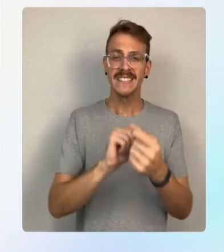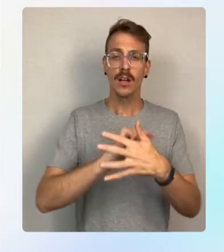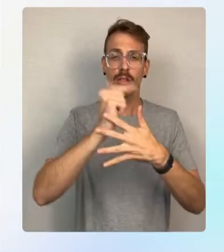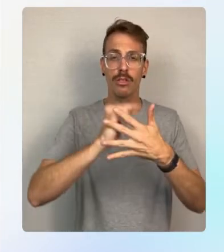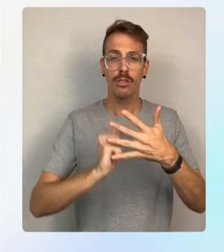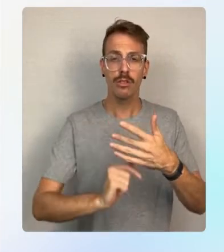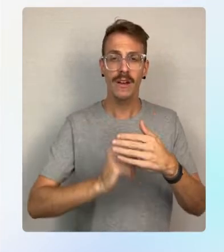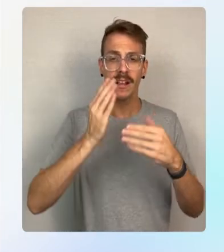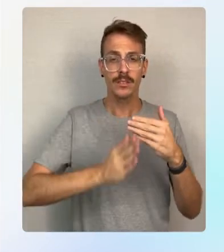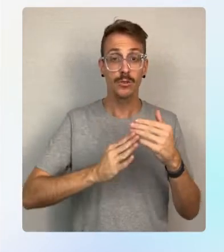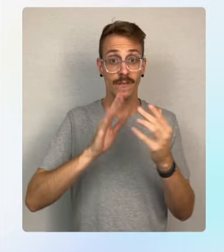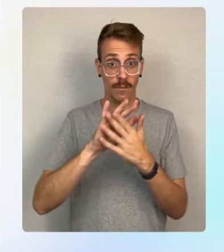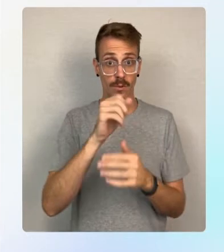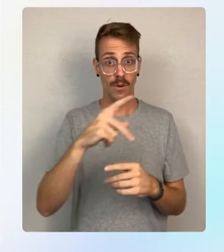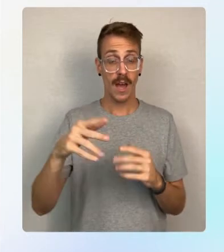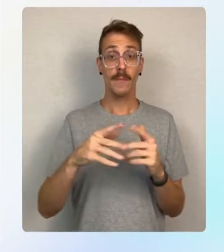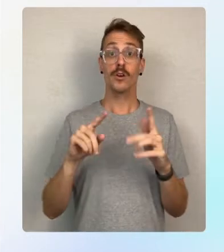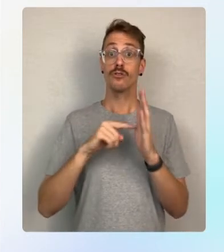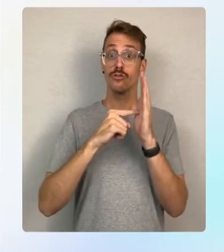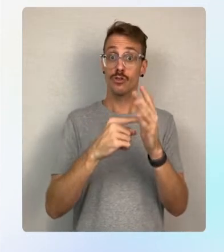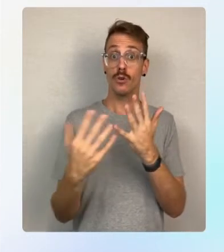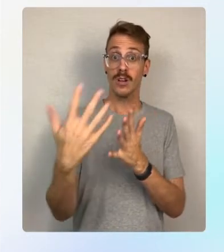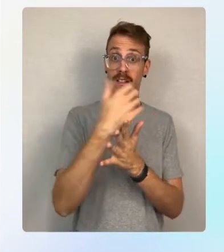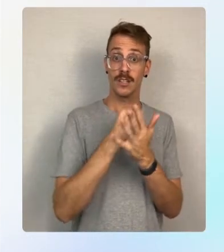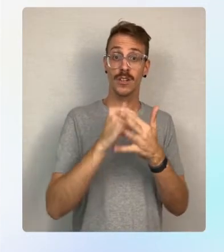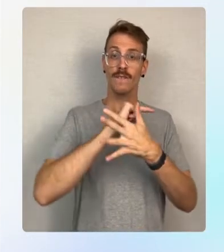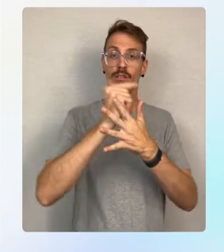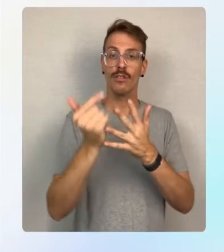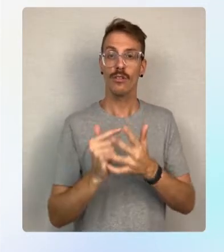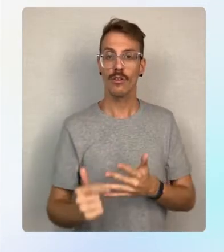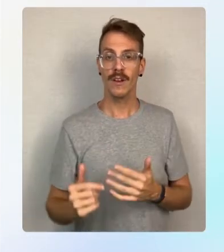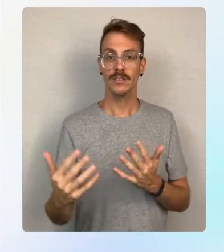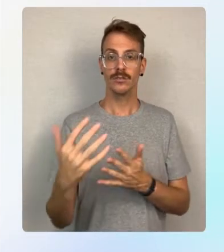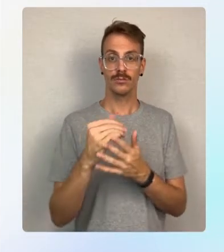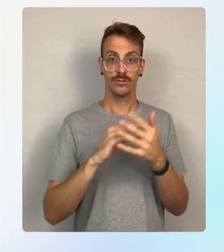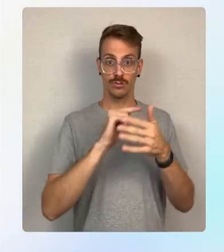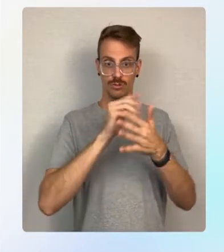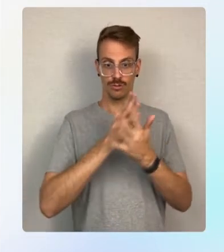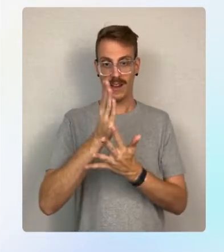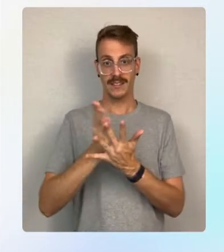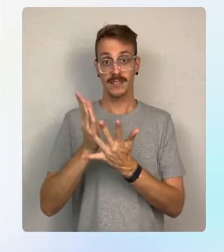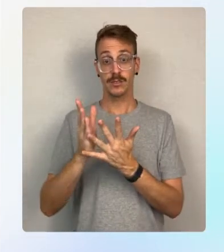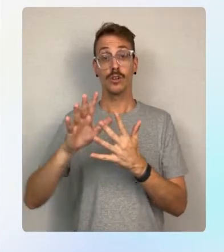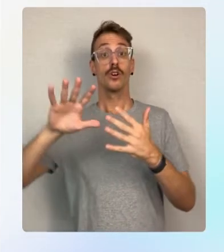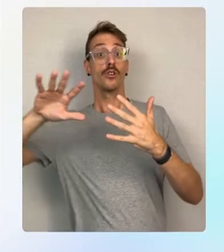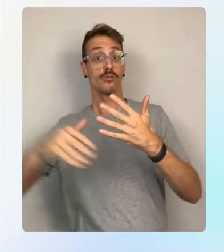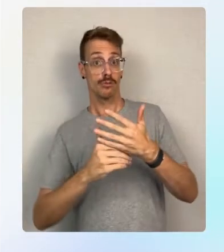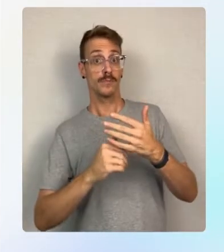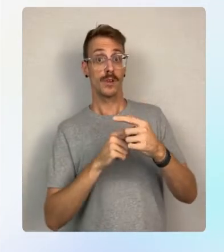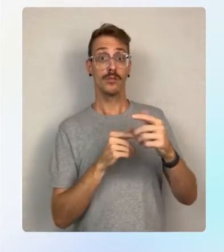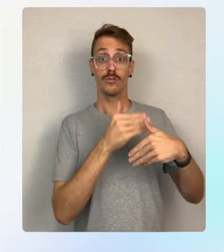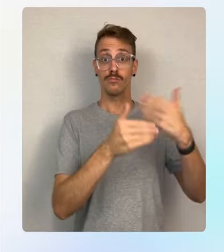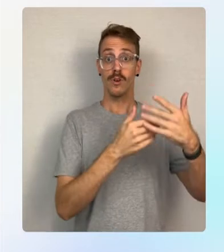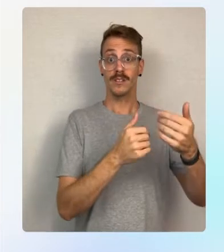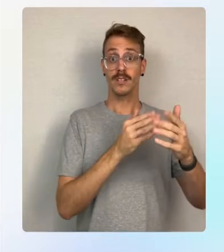from your application, shown as a collection of thread tracks grouped under a process track.